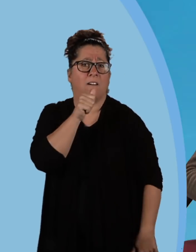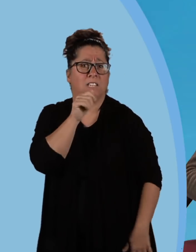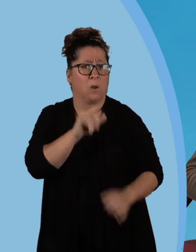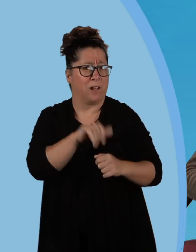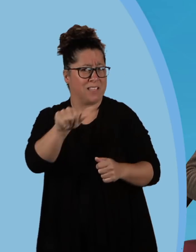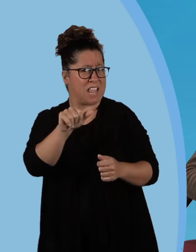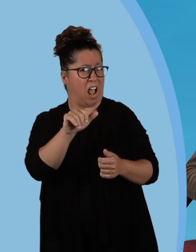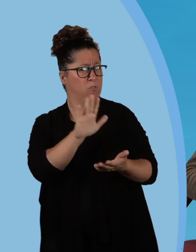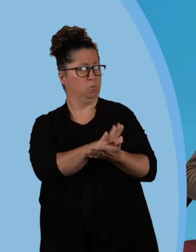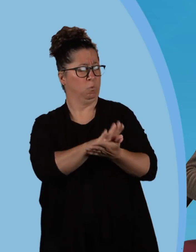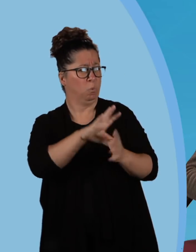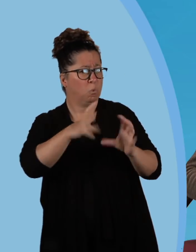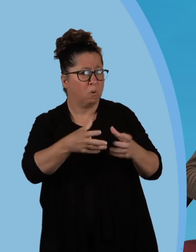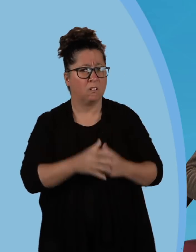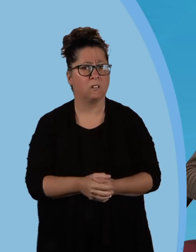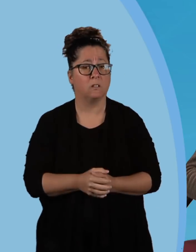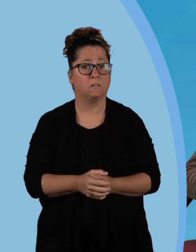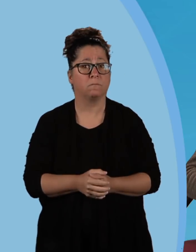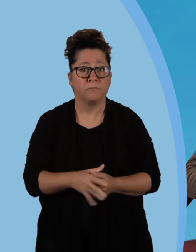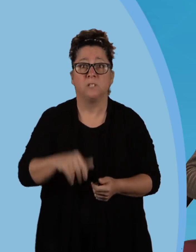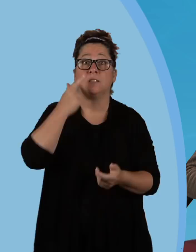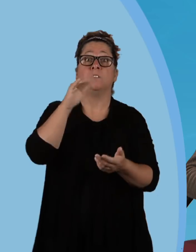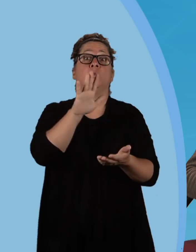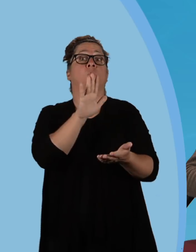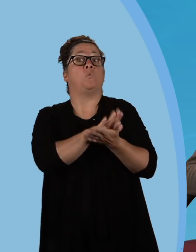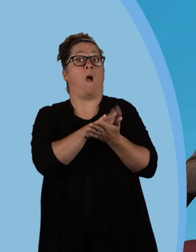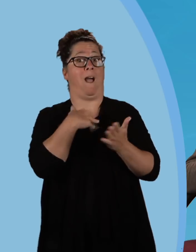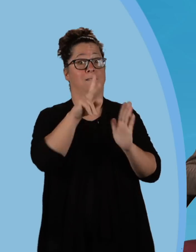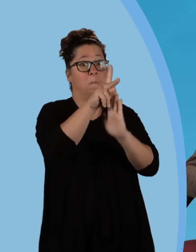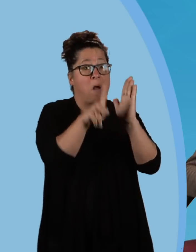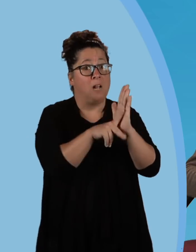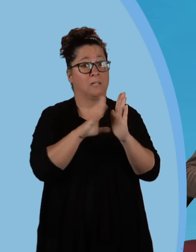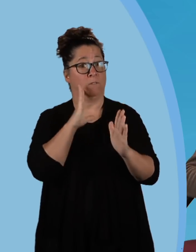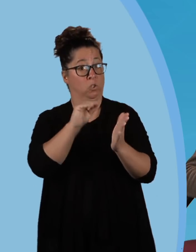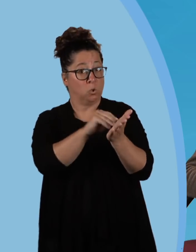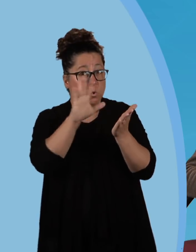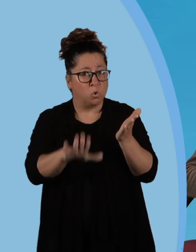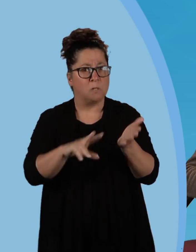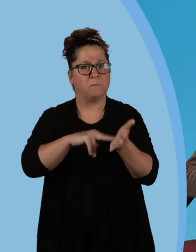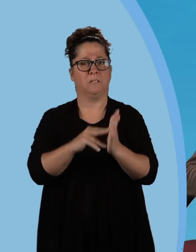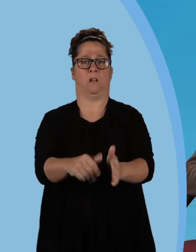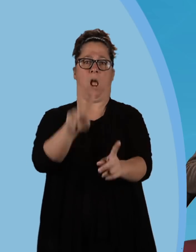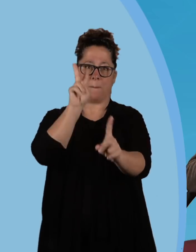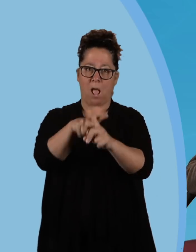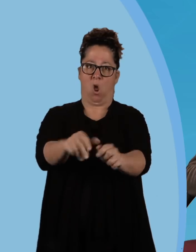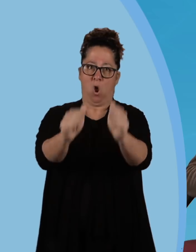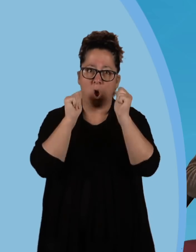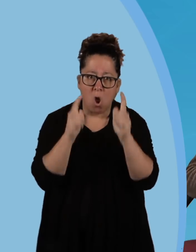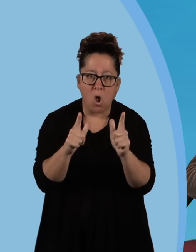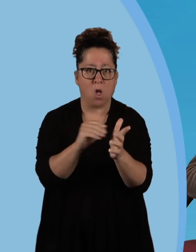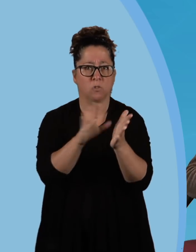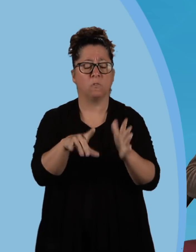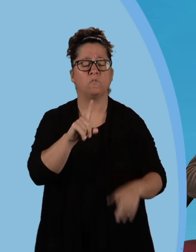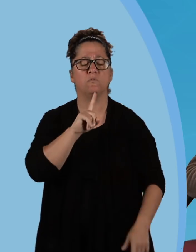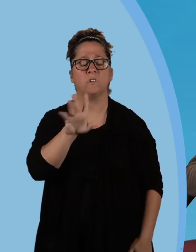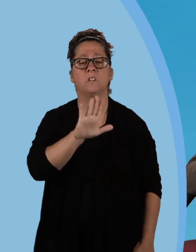I think this is a misguided application of the notion of confidentiality within a school setting.